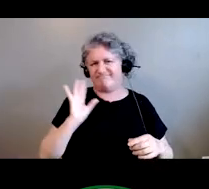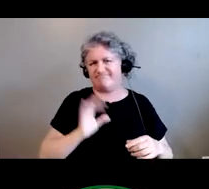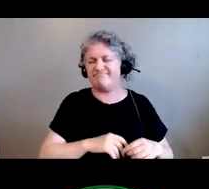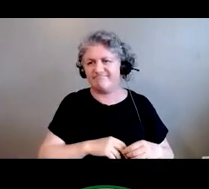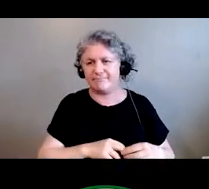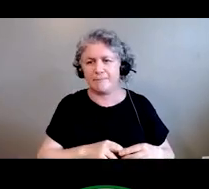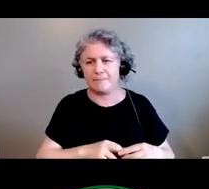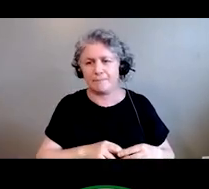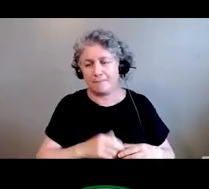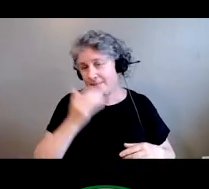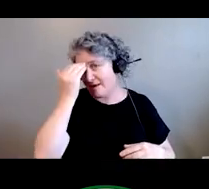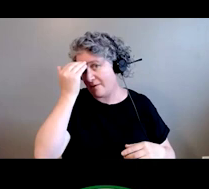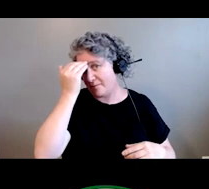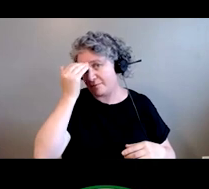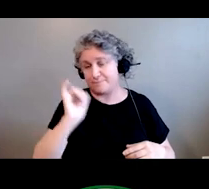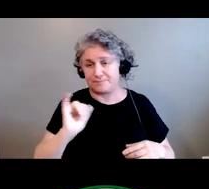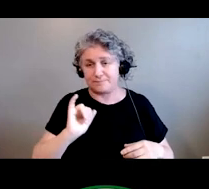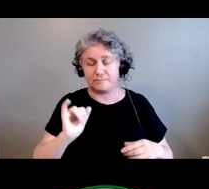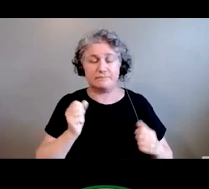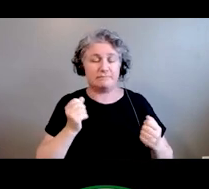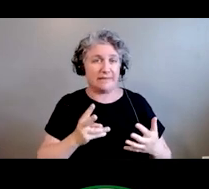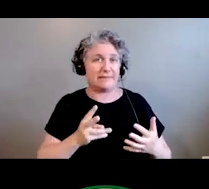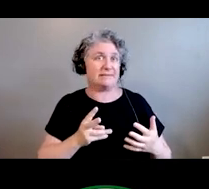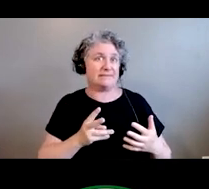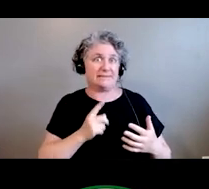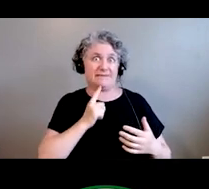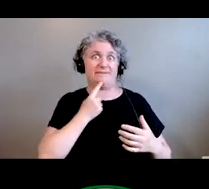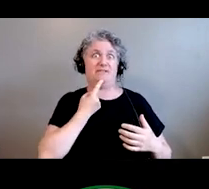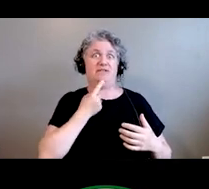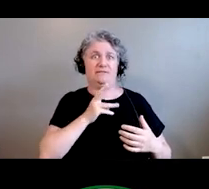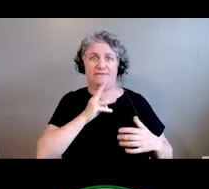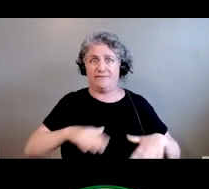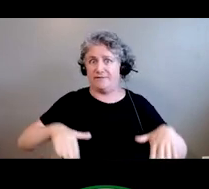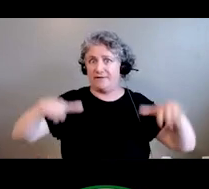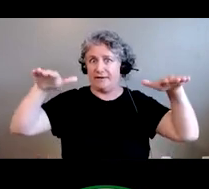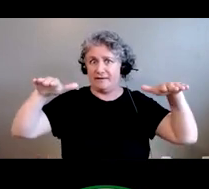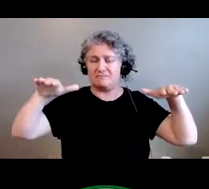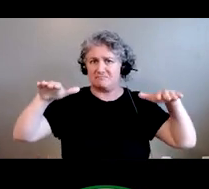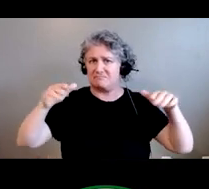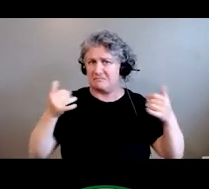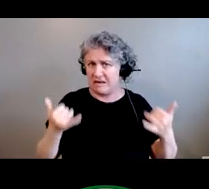Lives and also related to parks and accessibility. Kristen, would you, would you like to share